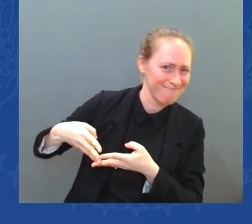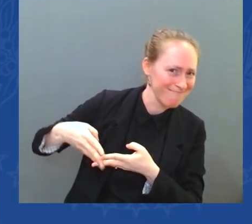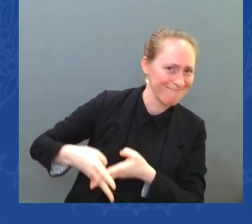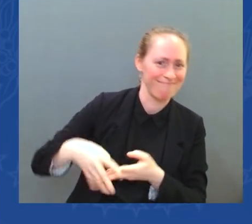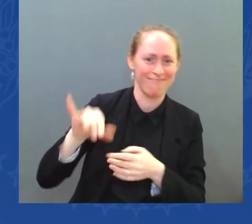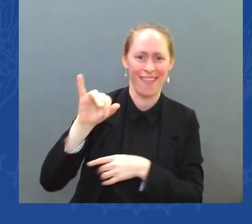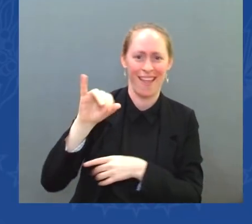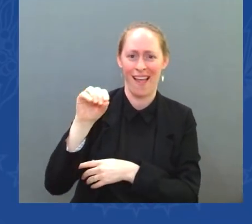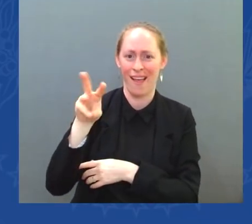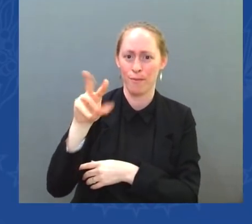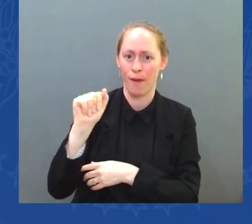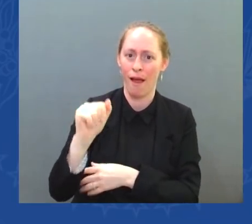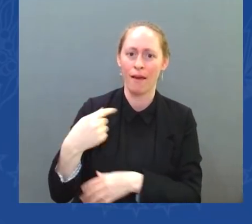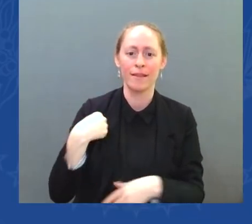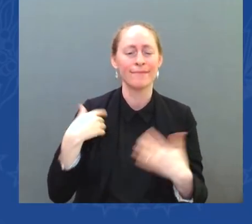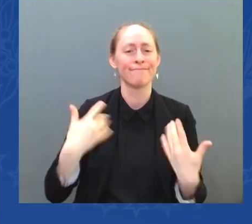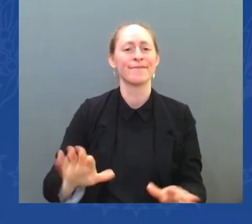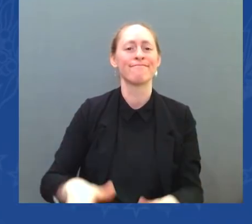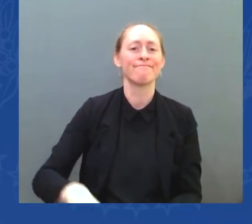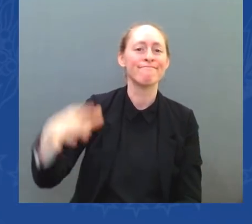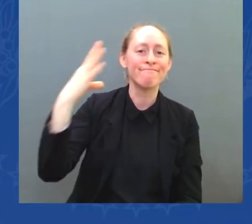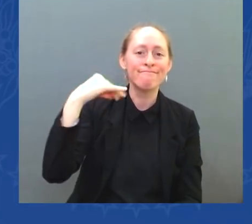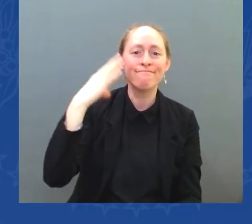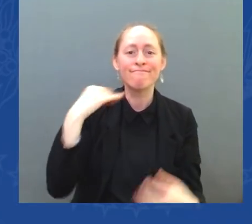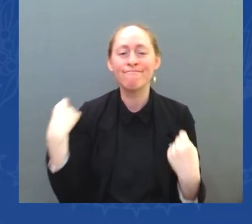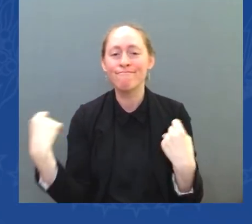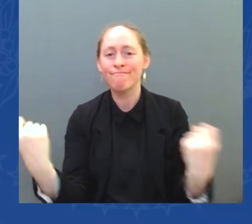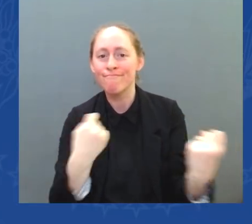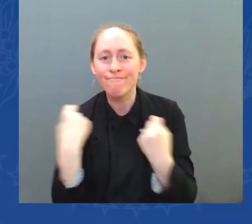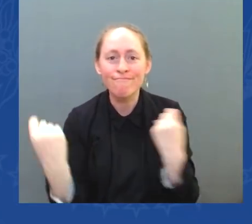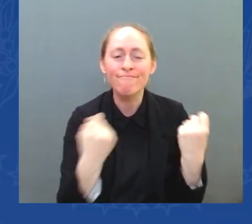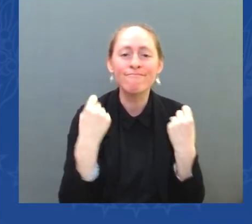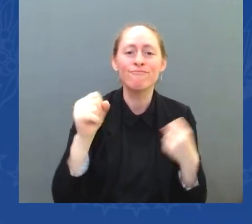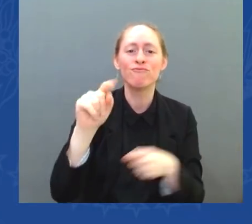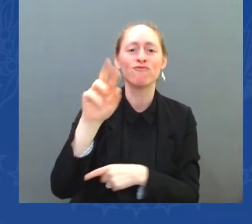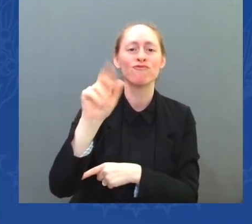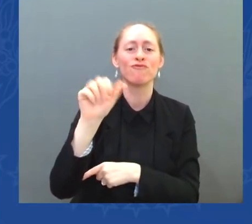These days, I drive nearly 100 miles round trip to work here at POET,